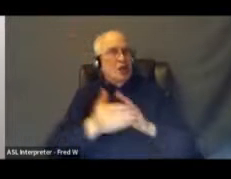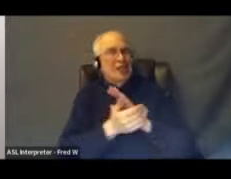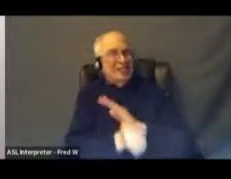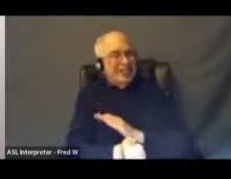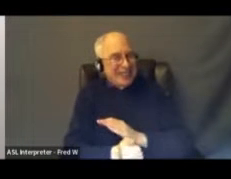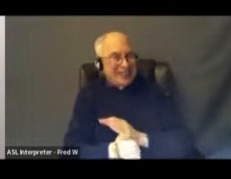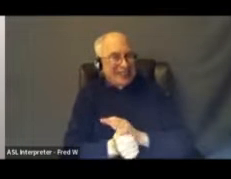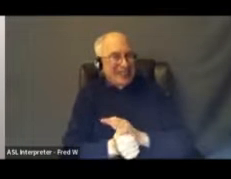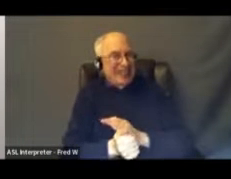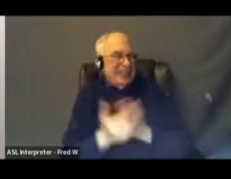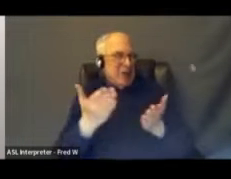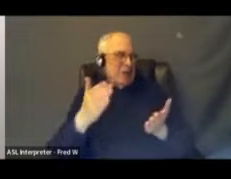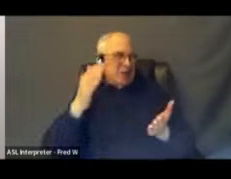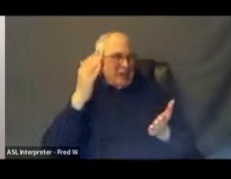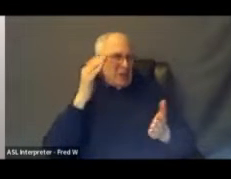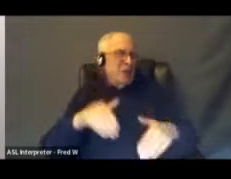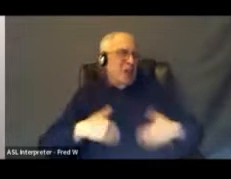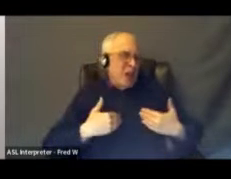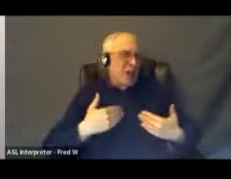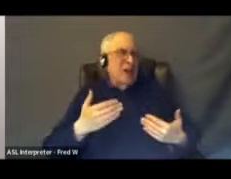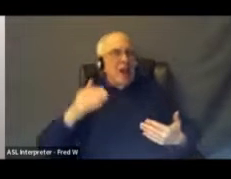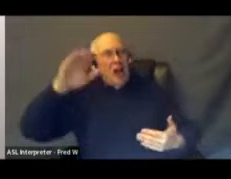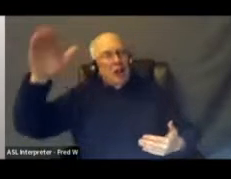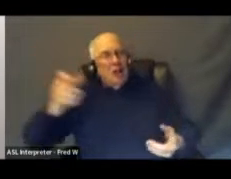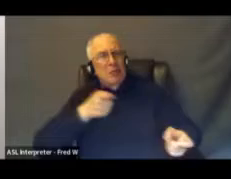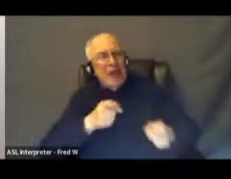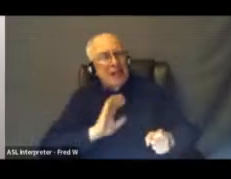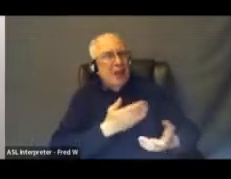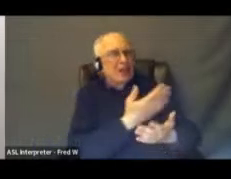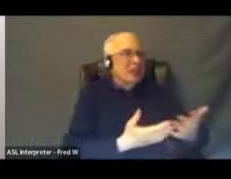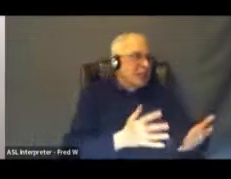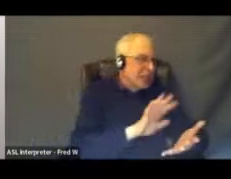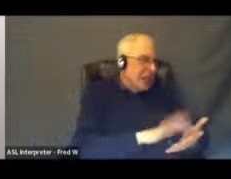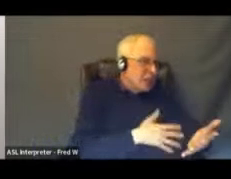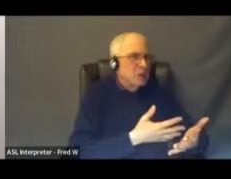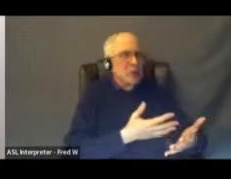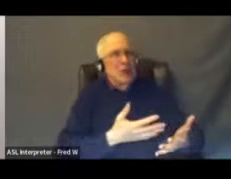and who are managing, packing our lunch and all of this organization and gathering of